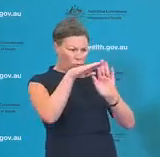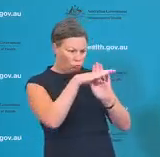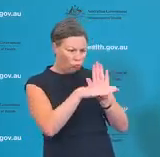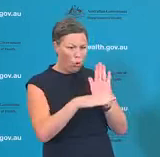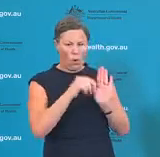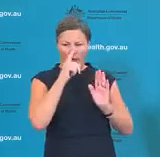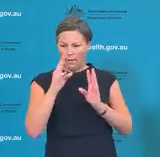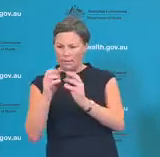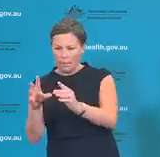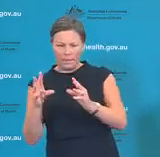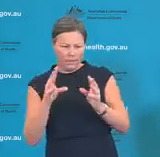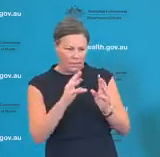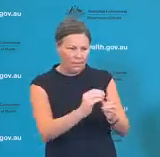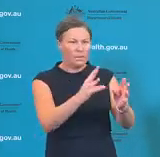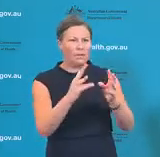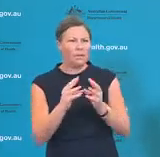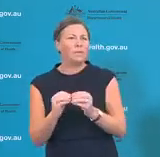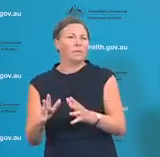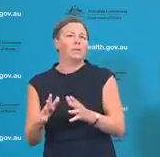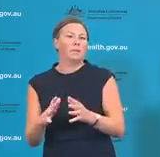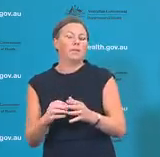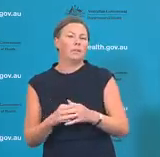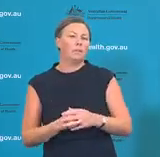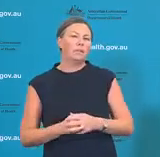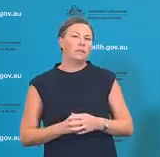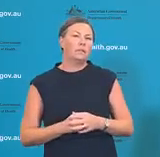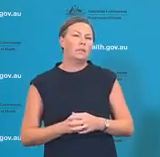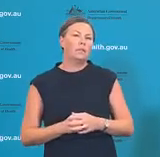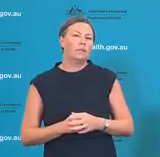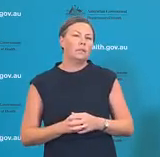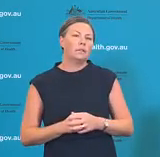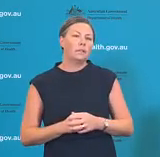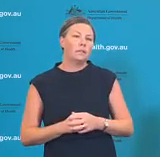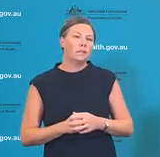overwhelm the system. And so again on behalf of all healthcare workers but